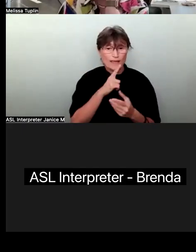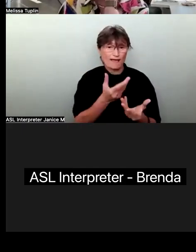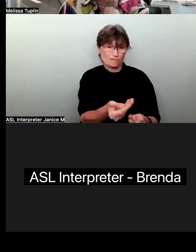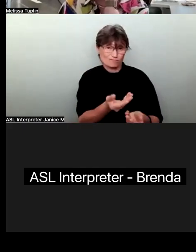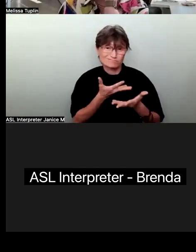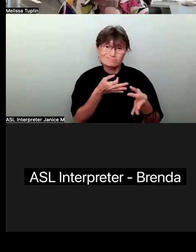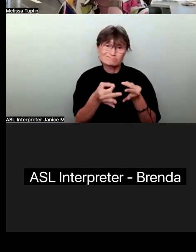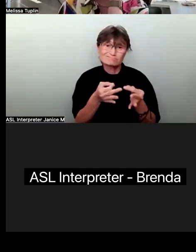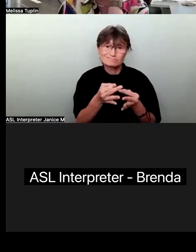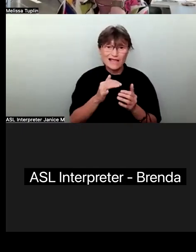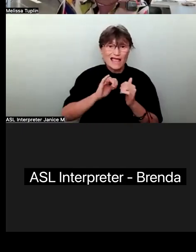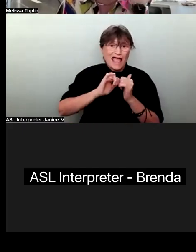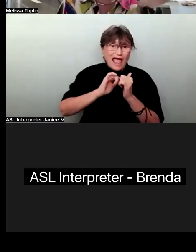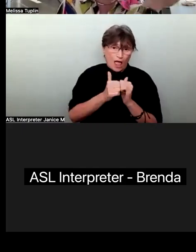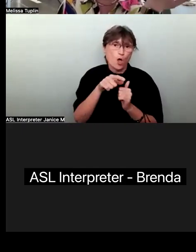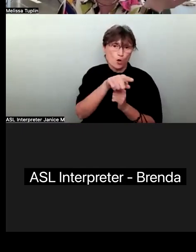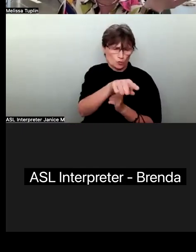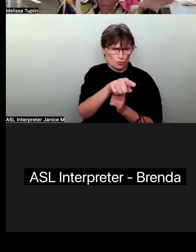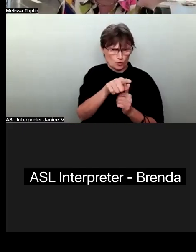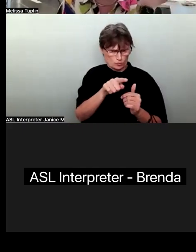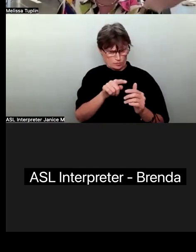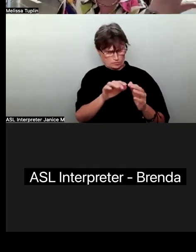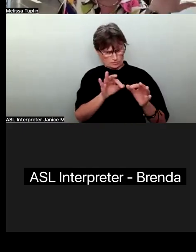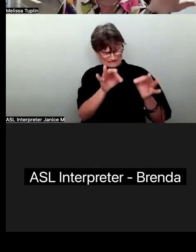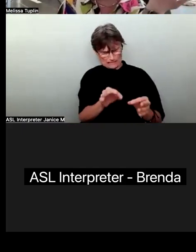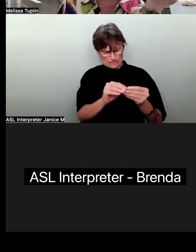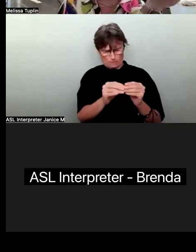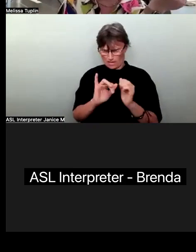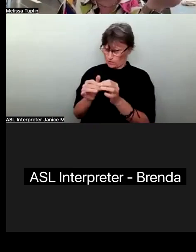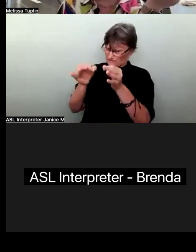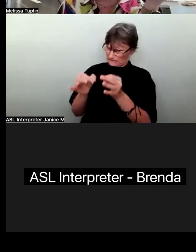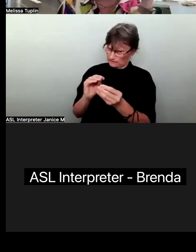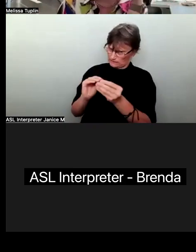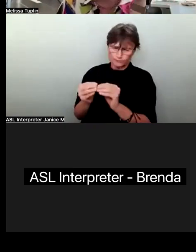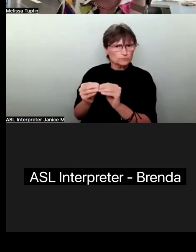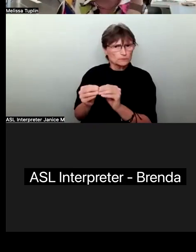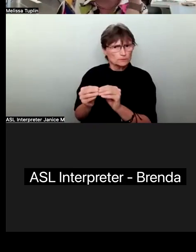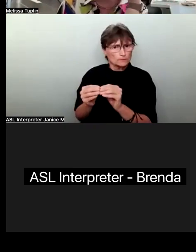your funding request. Assessors and staff will be considering whether your request is reasonable,